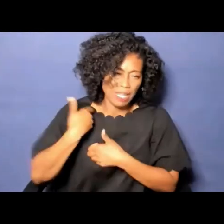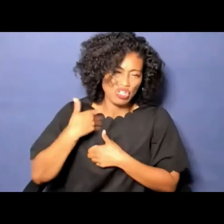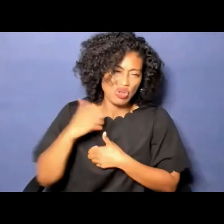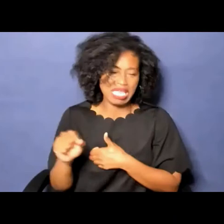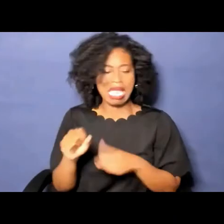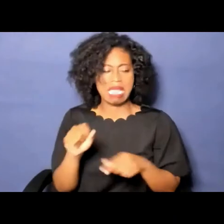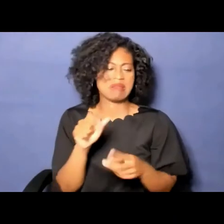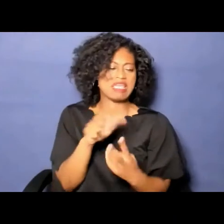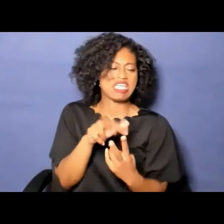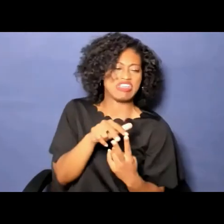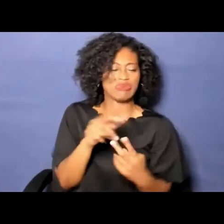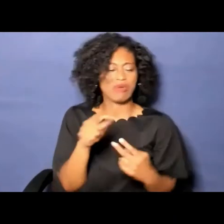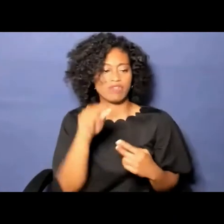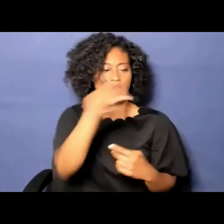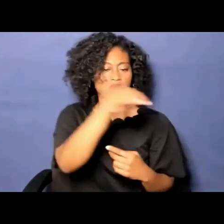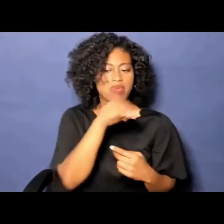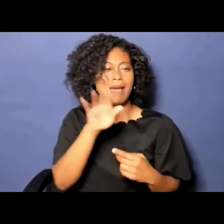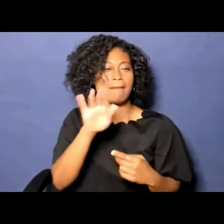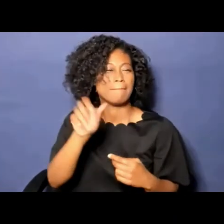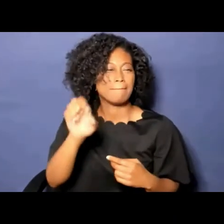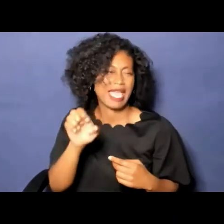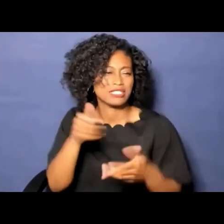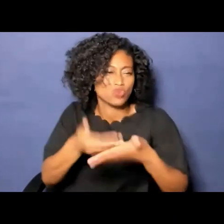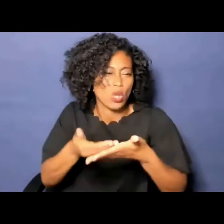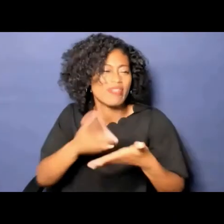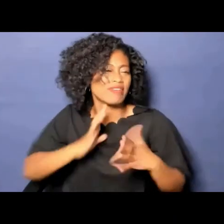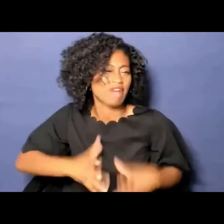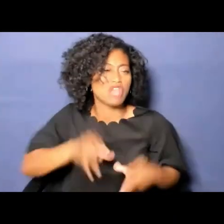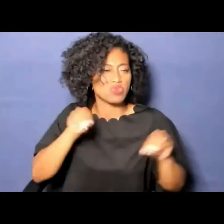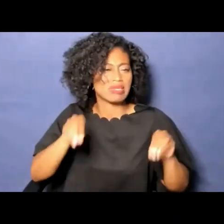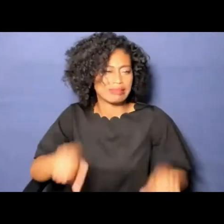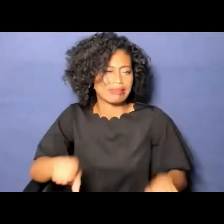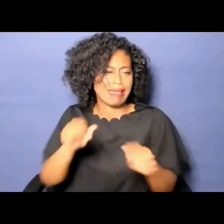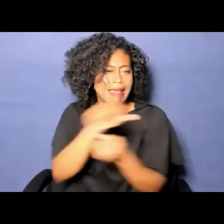If you report you are on the southwest side of town.